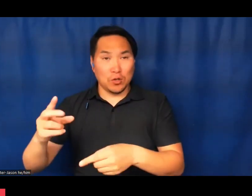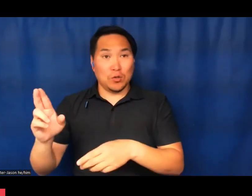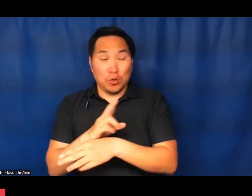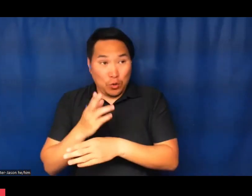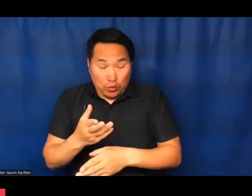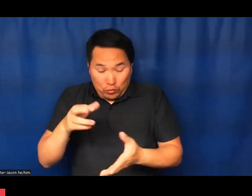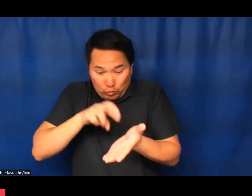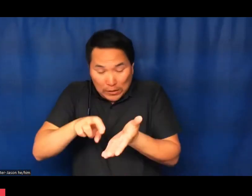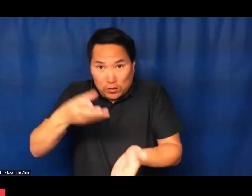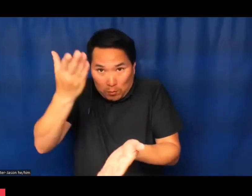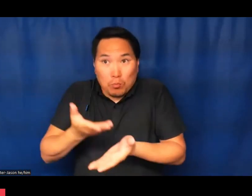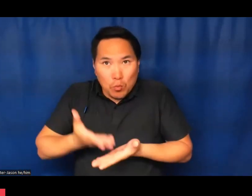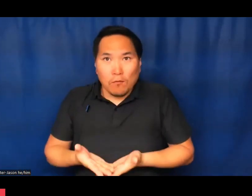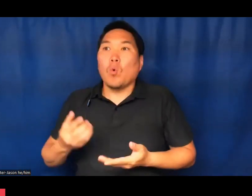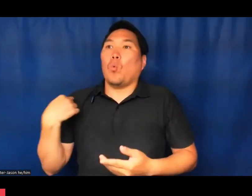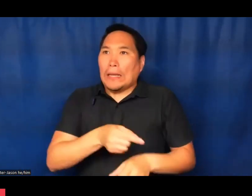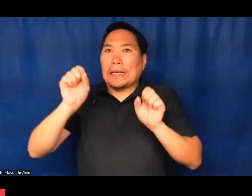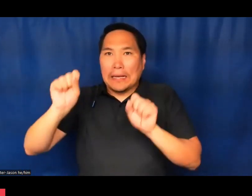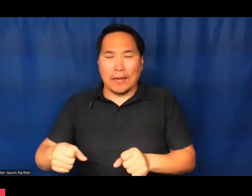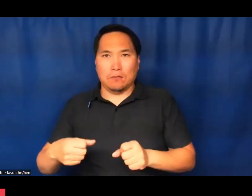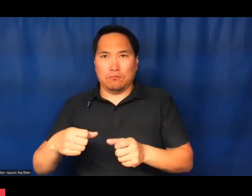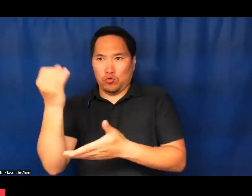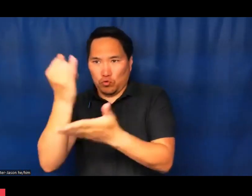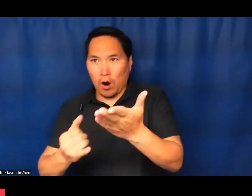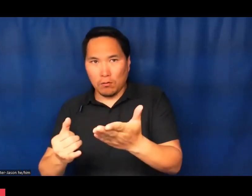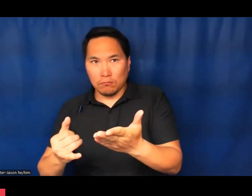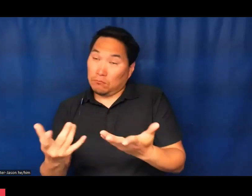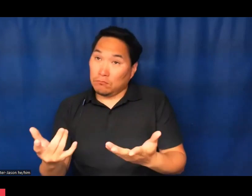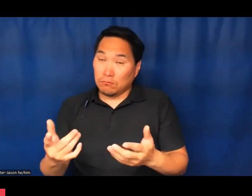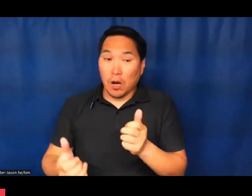show that it's possible to draw a majority people of color or in this case, a majority